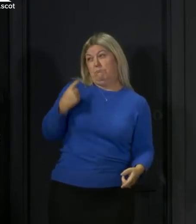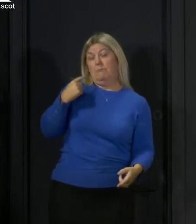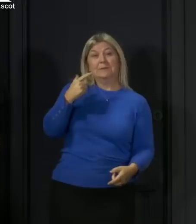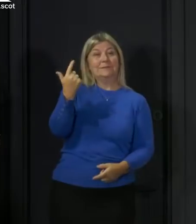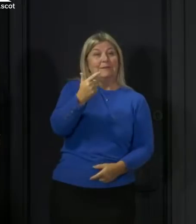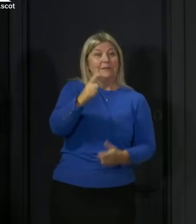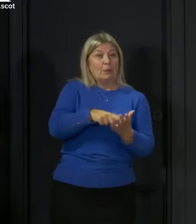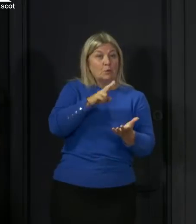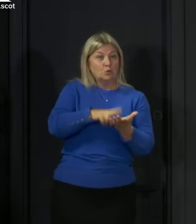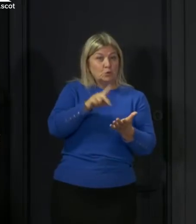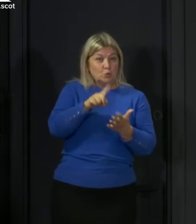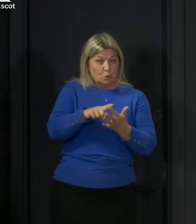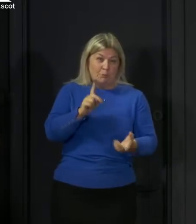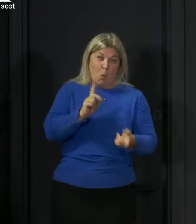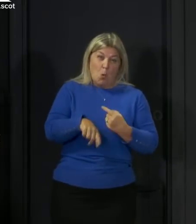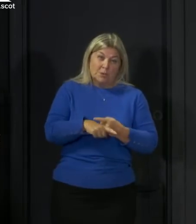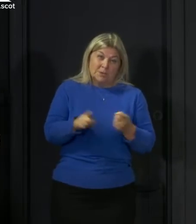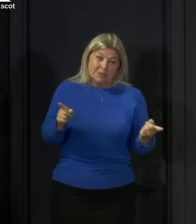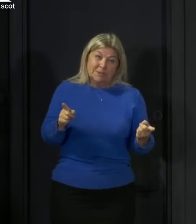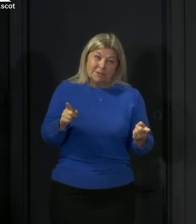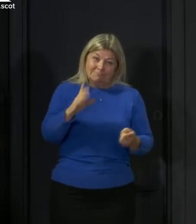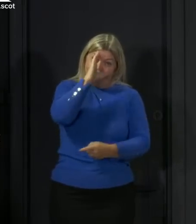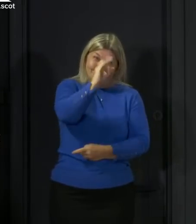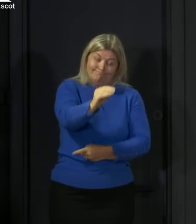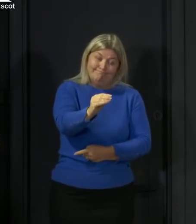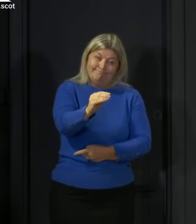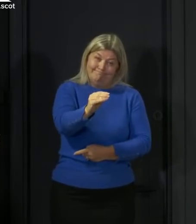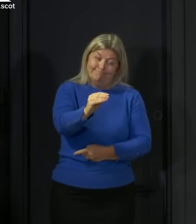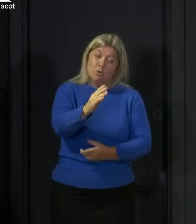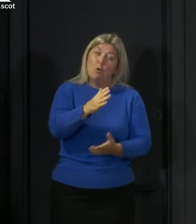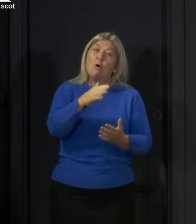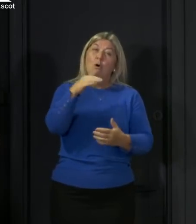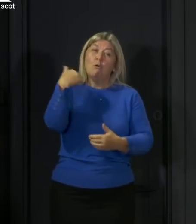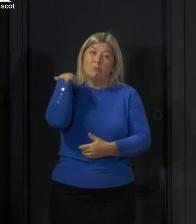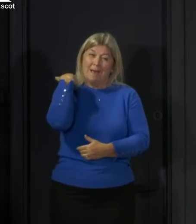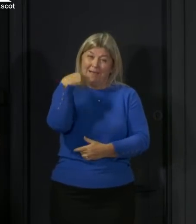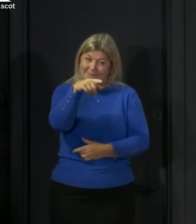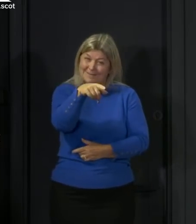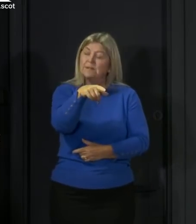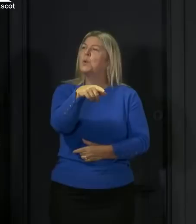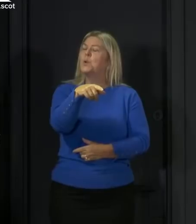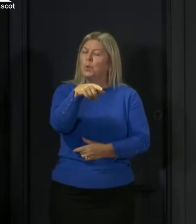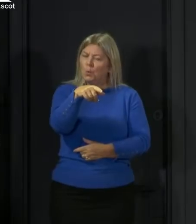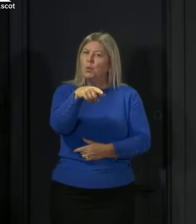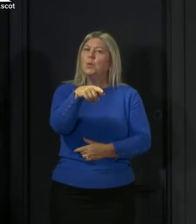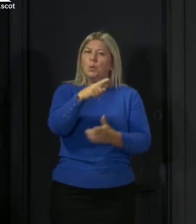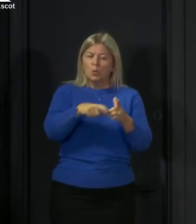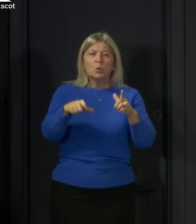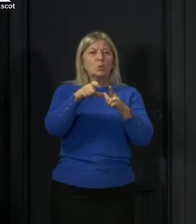It is therefore a very sharp reminder of the fact that COVID is an extremely dangerous virus,